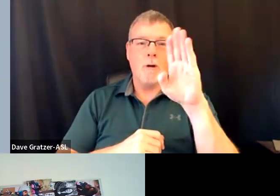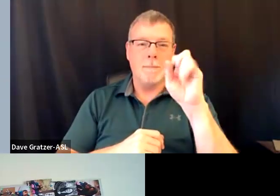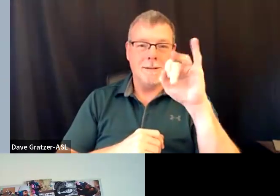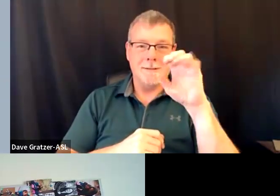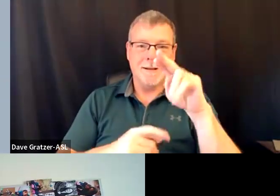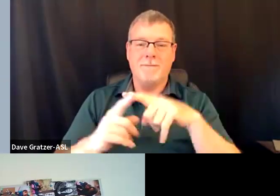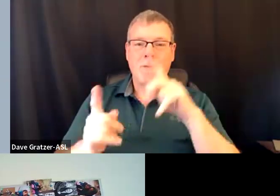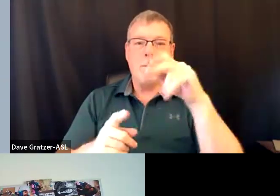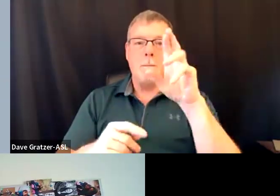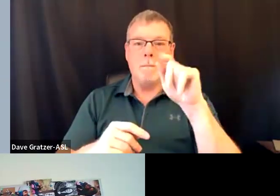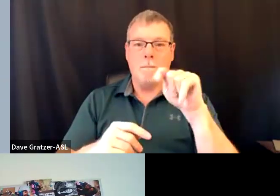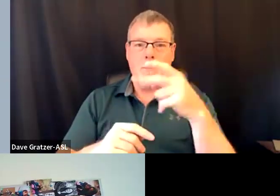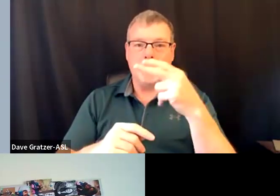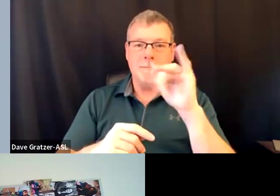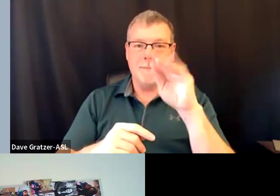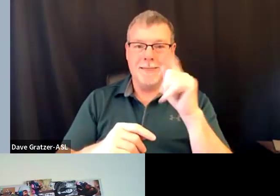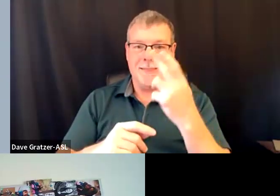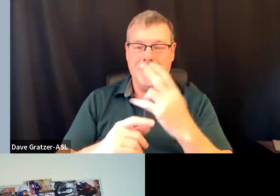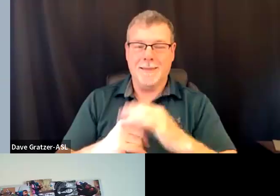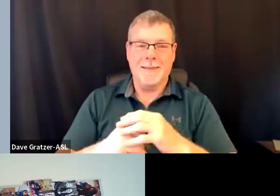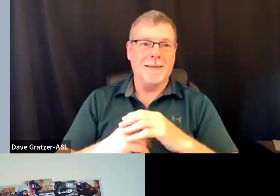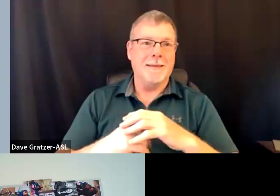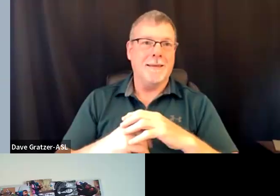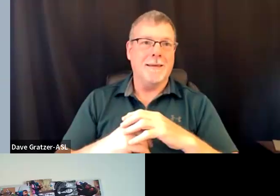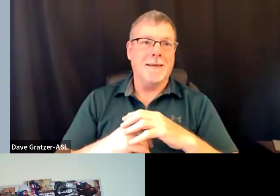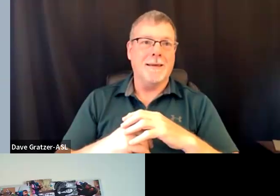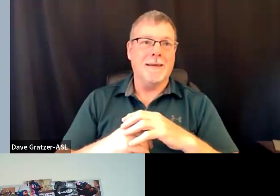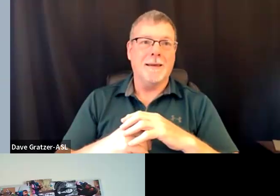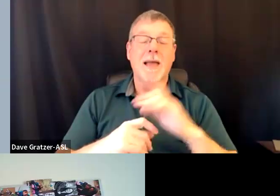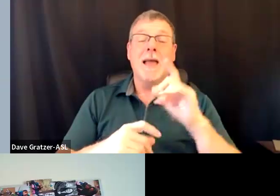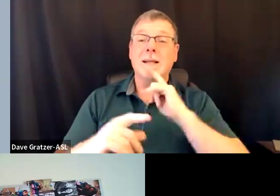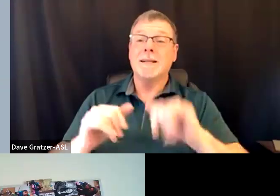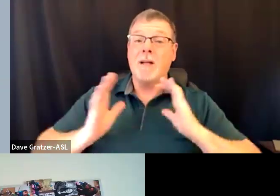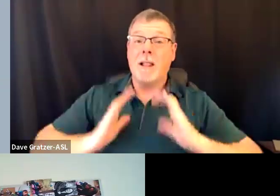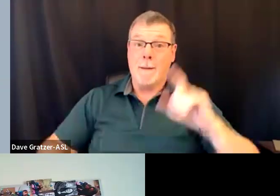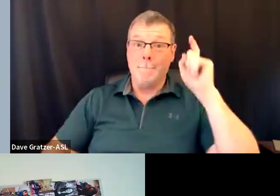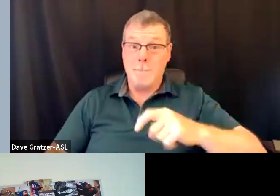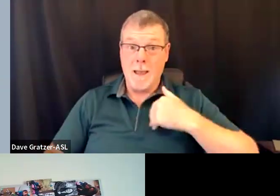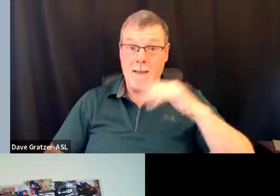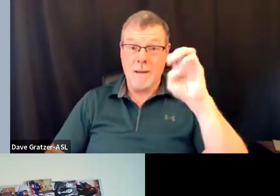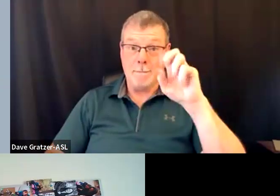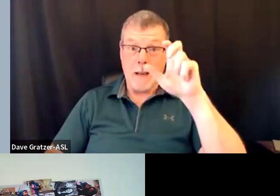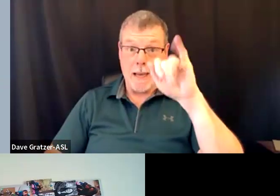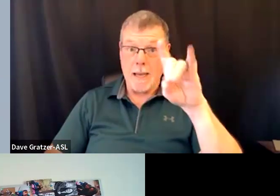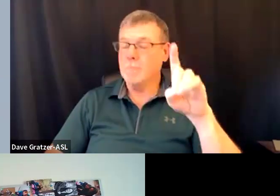All right. Someone asked, "To be enrolled in the PATH program, does a client have to have Medicaid?" No, there's no Medicaid requirement.